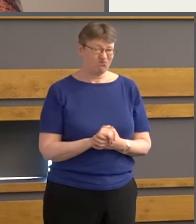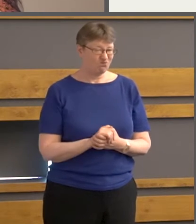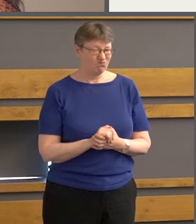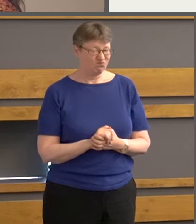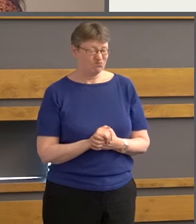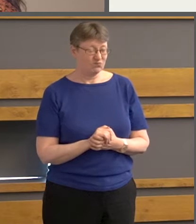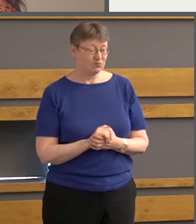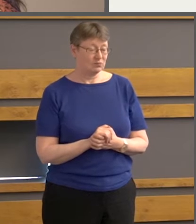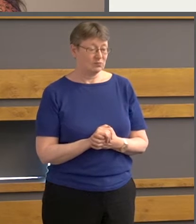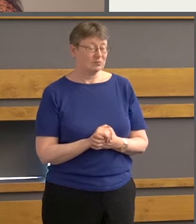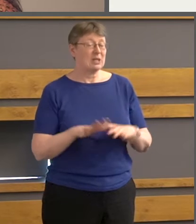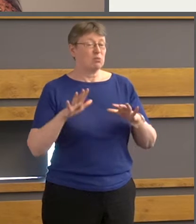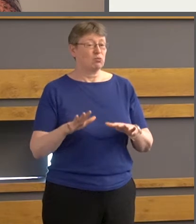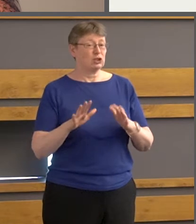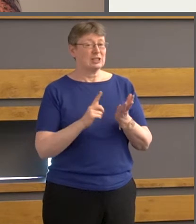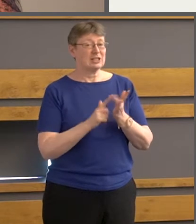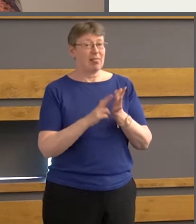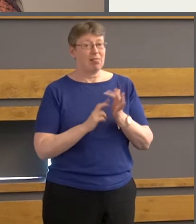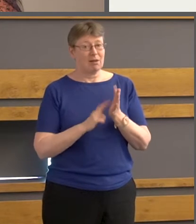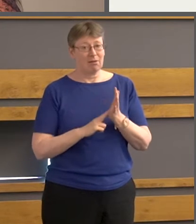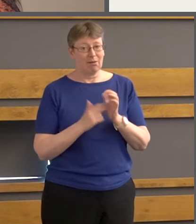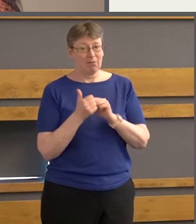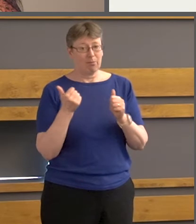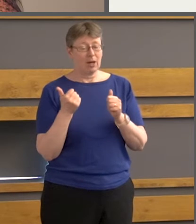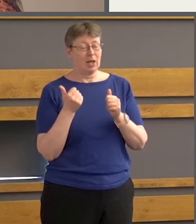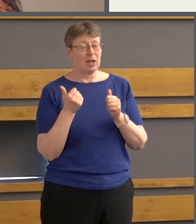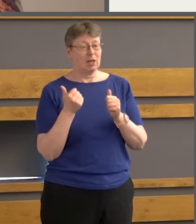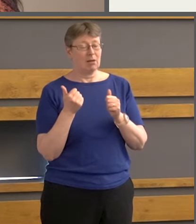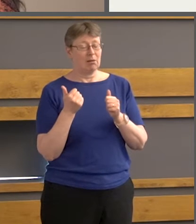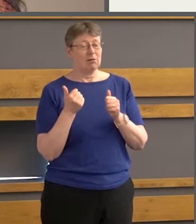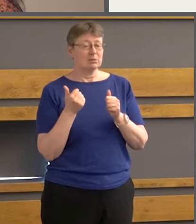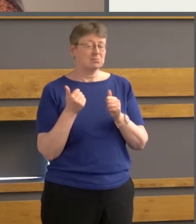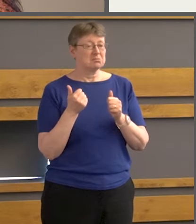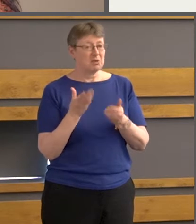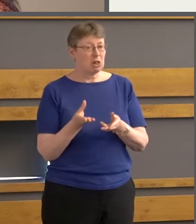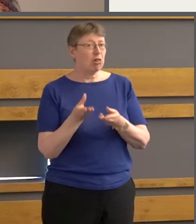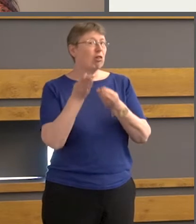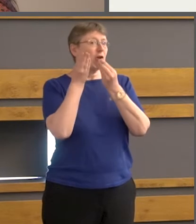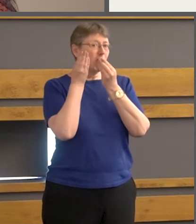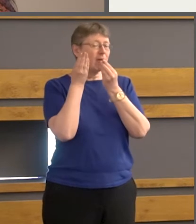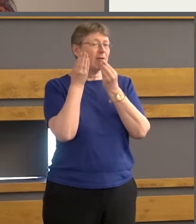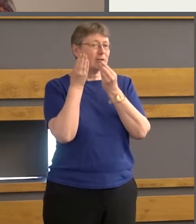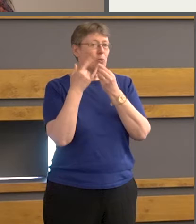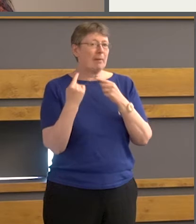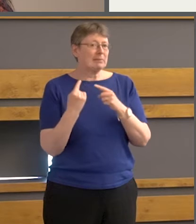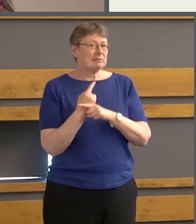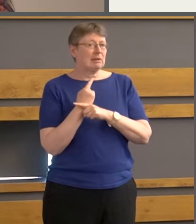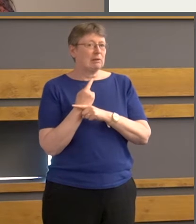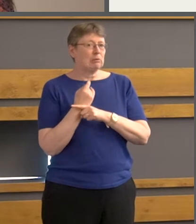and the British Linen Company was then able to kind of learn from those mistakes at the moment of its founding.